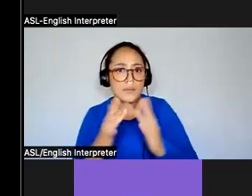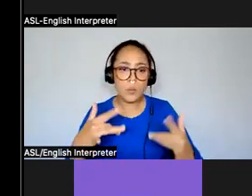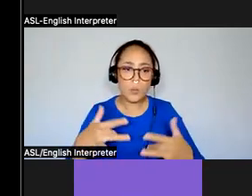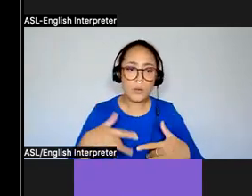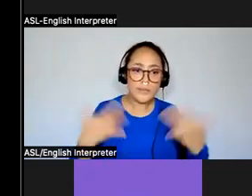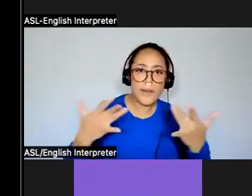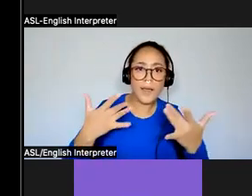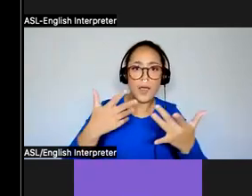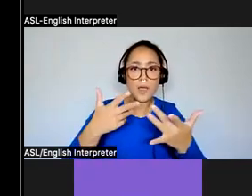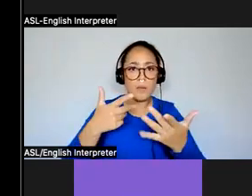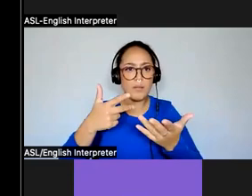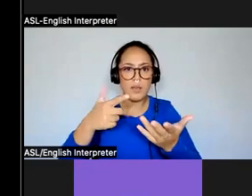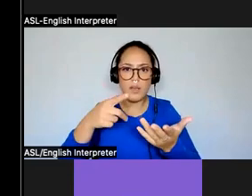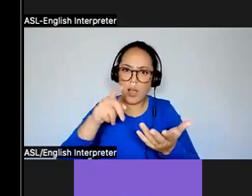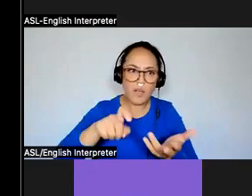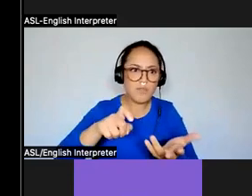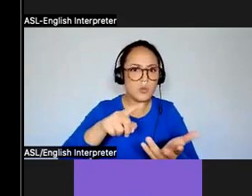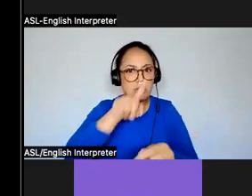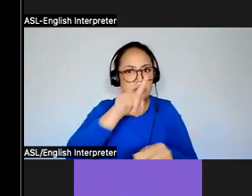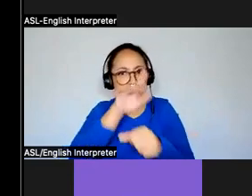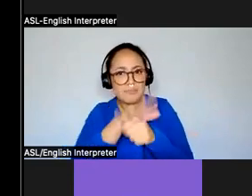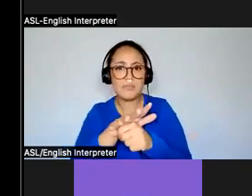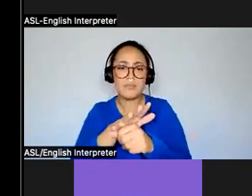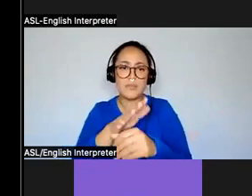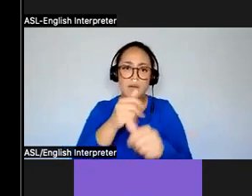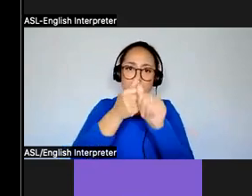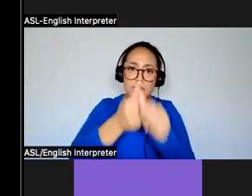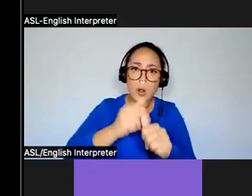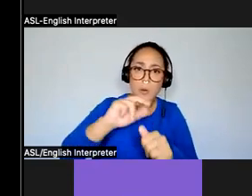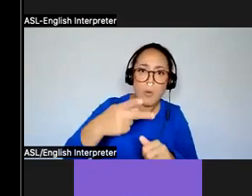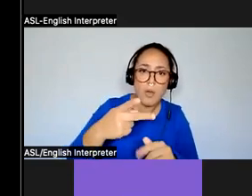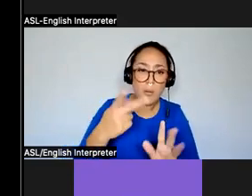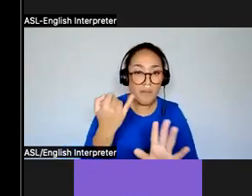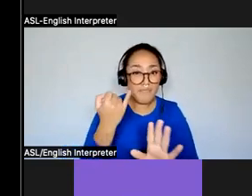to need a commitment of follow up, especially if we're sending staff because we, we would